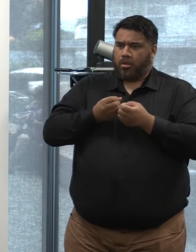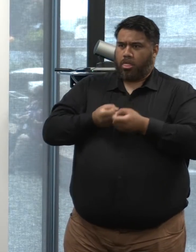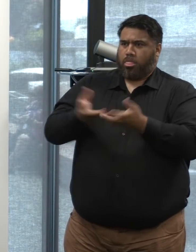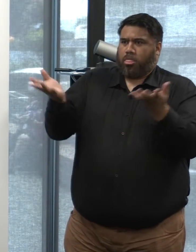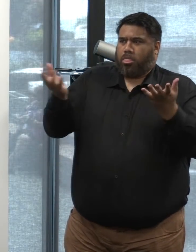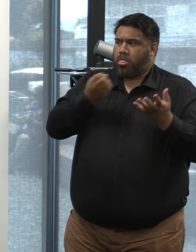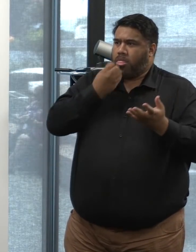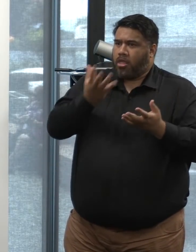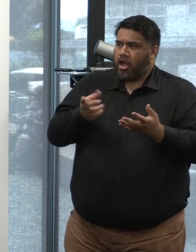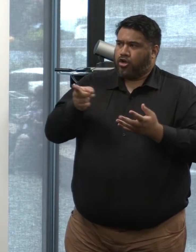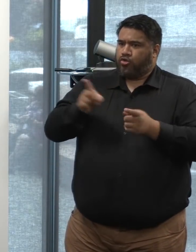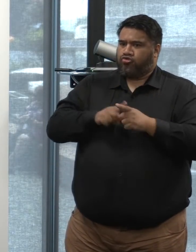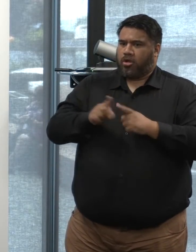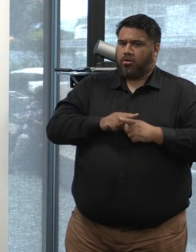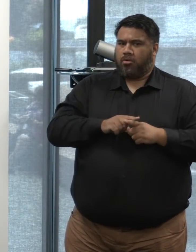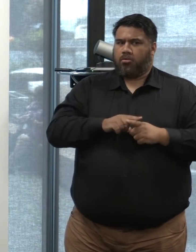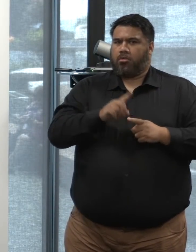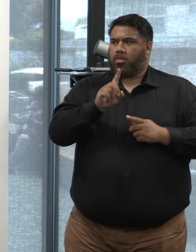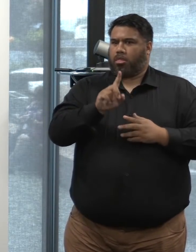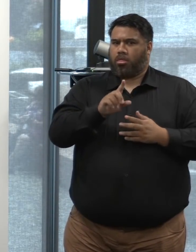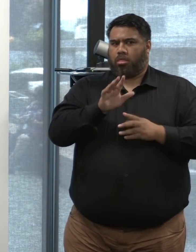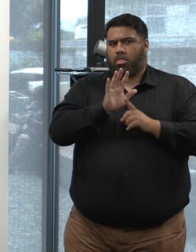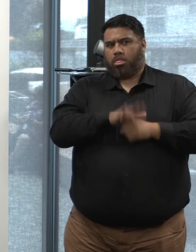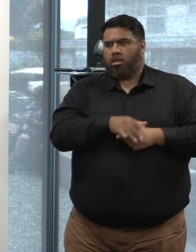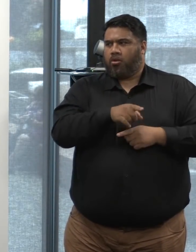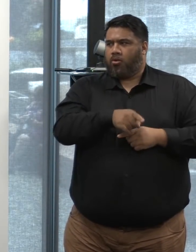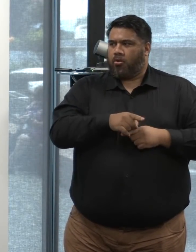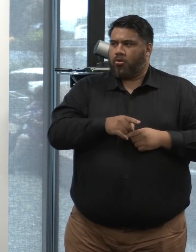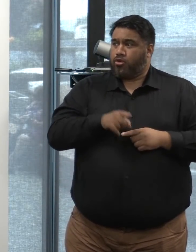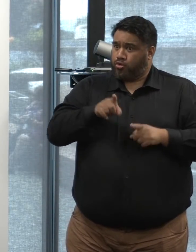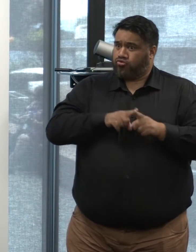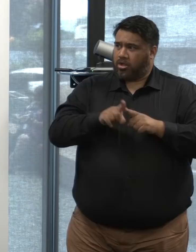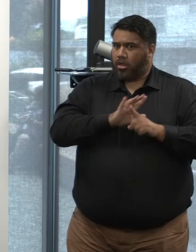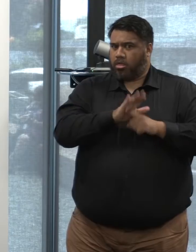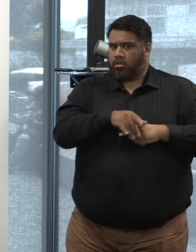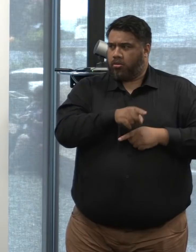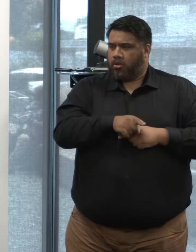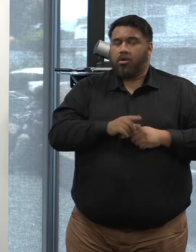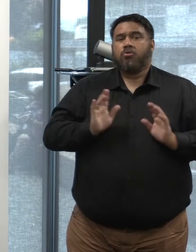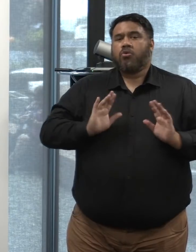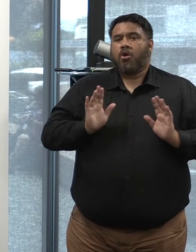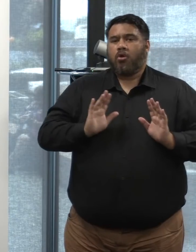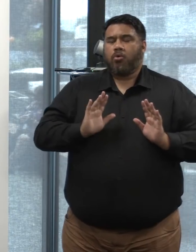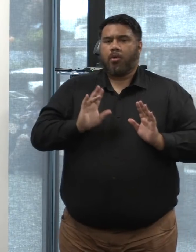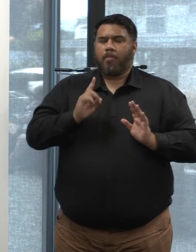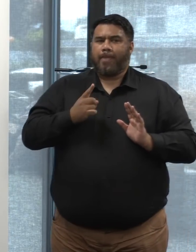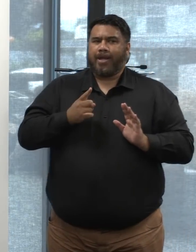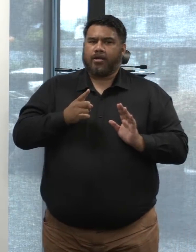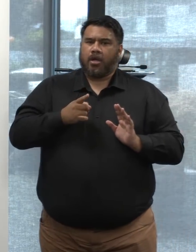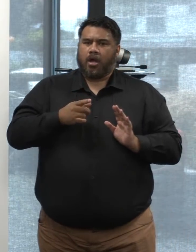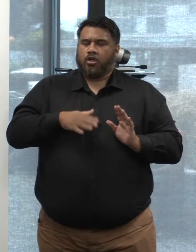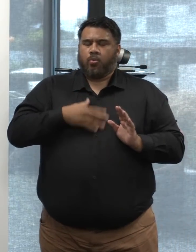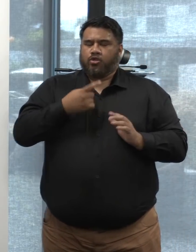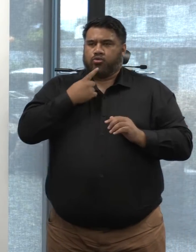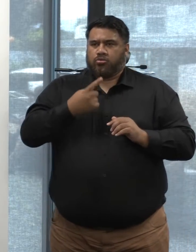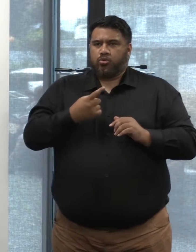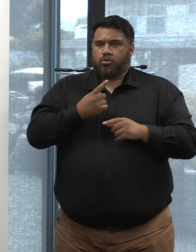recognising the extraordinary circumstances she faced. A lawyer says you breached